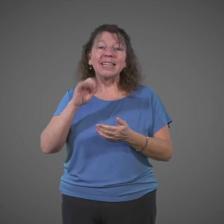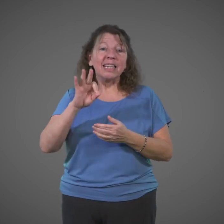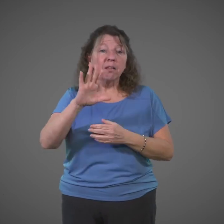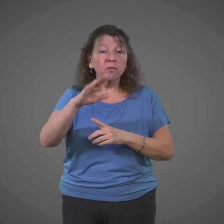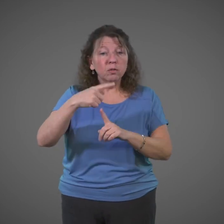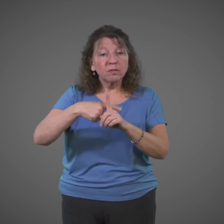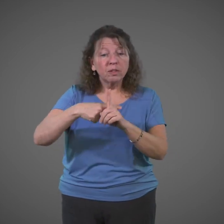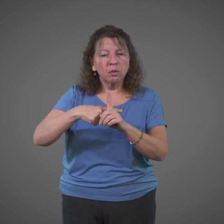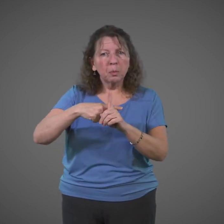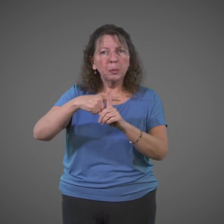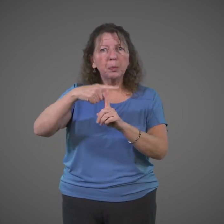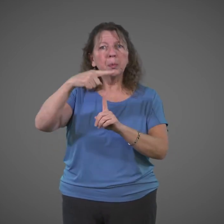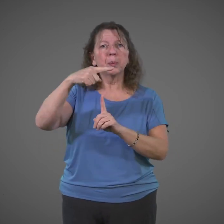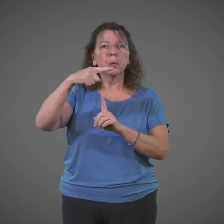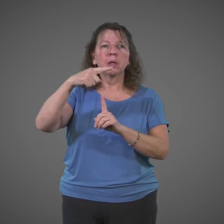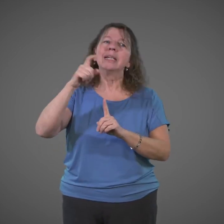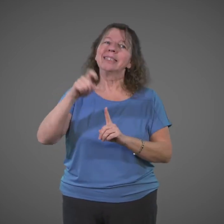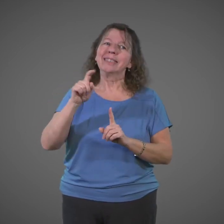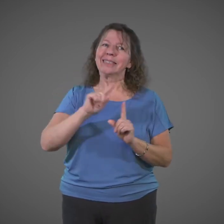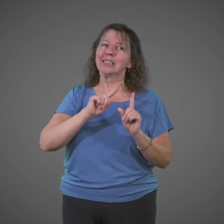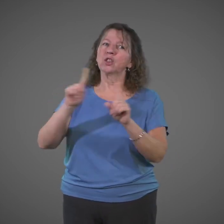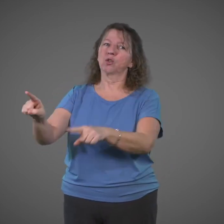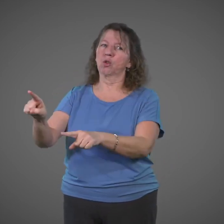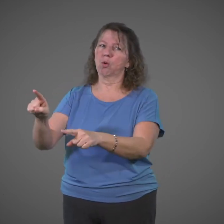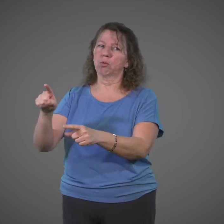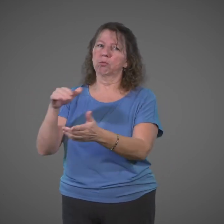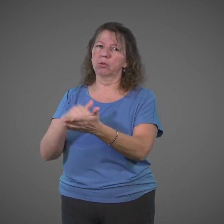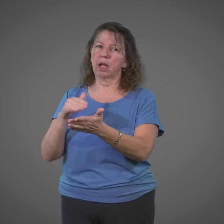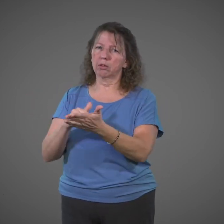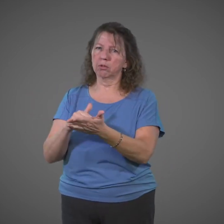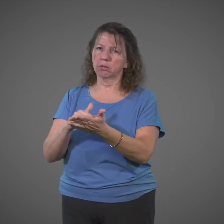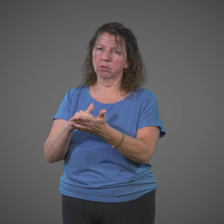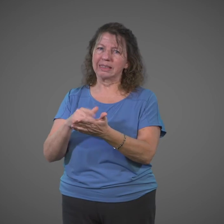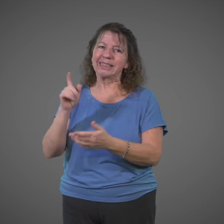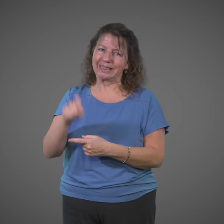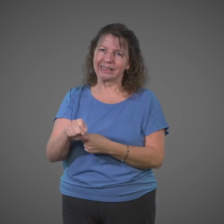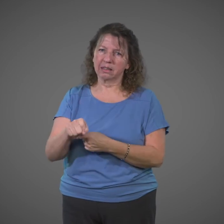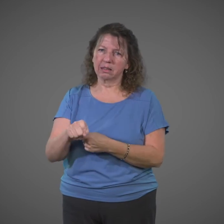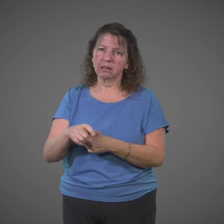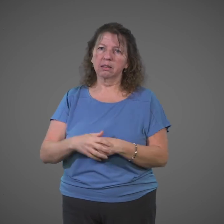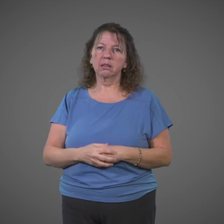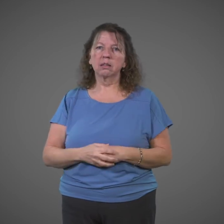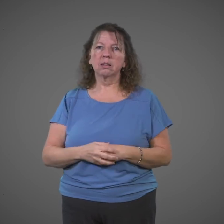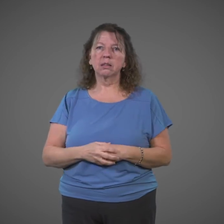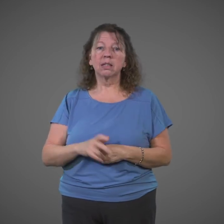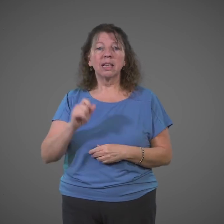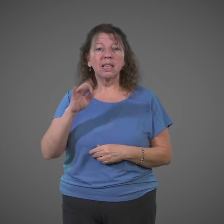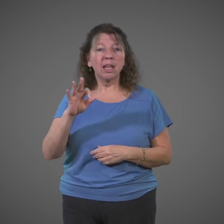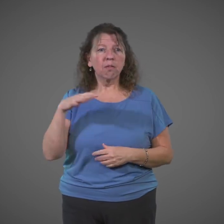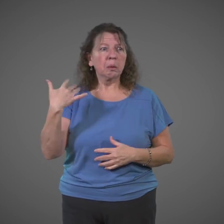If you develop a fever you should go to your doctor.